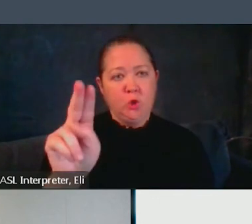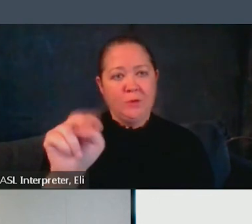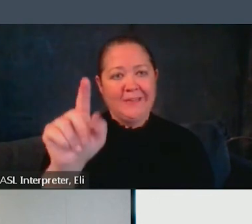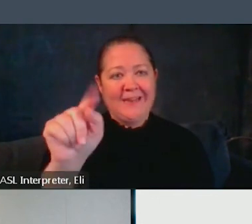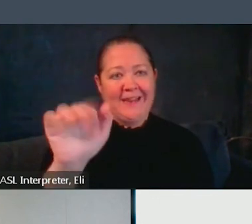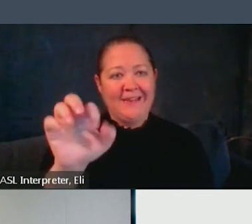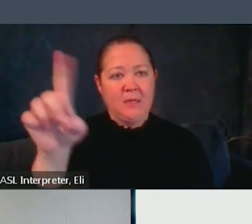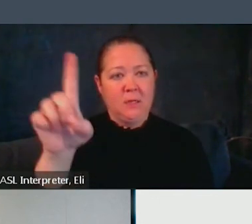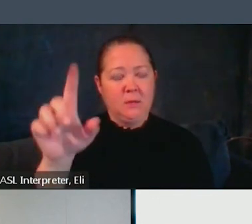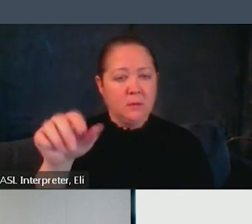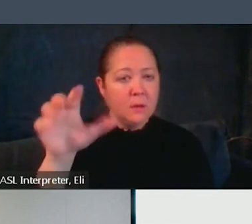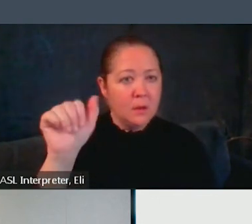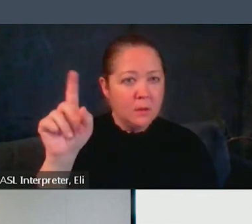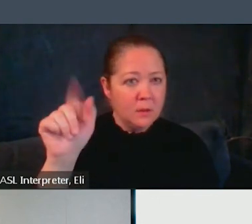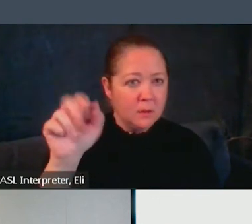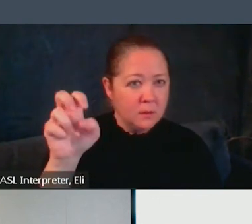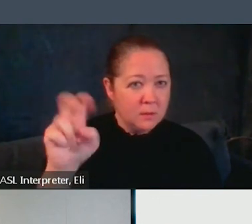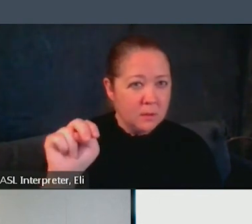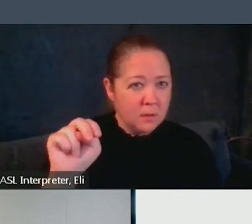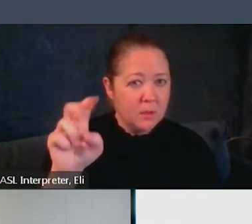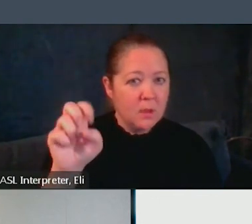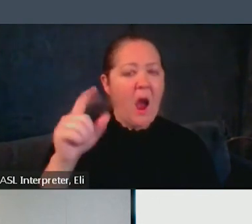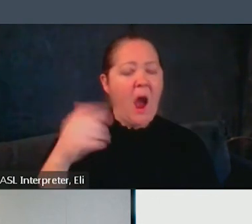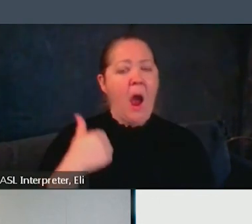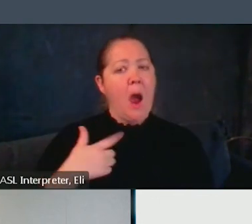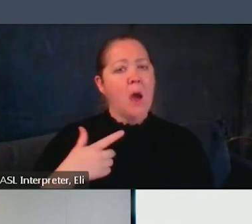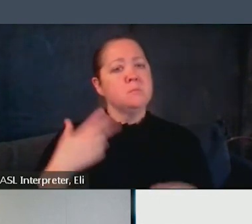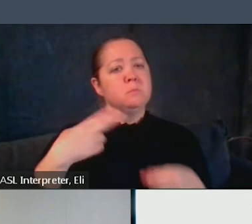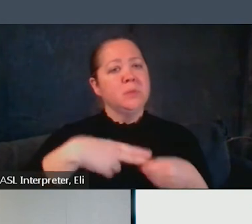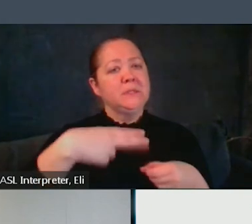I participate in a number of charitable programs at my church work and community,